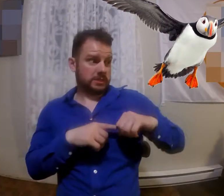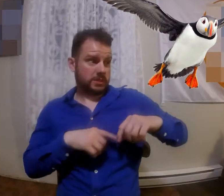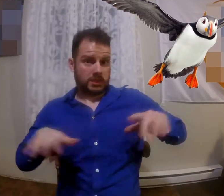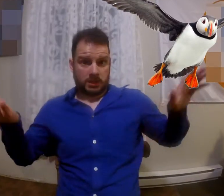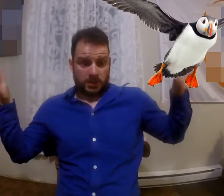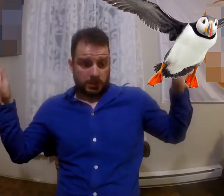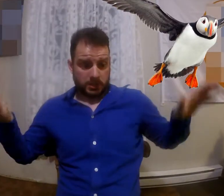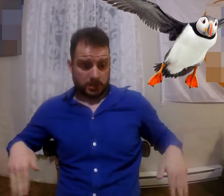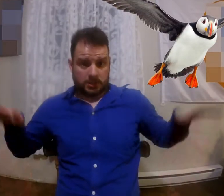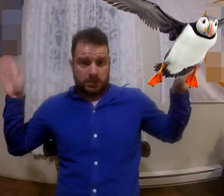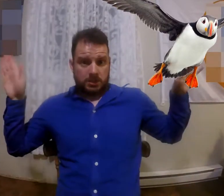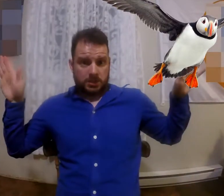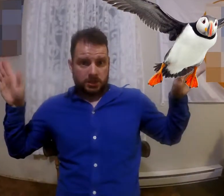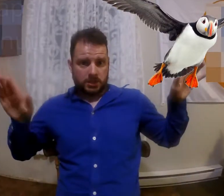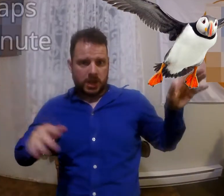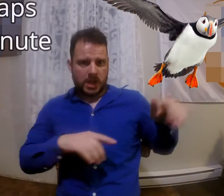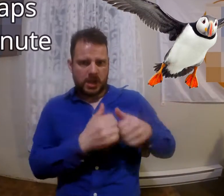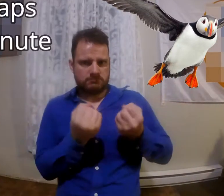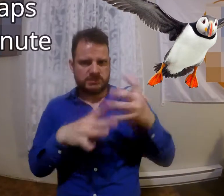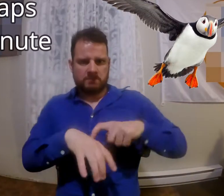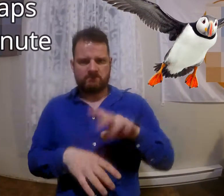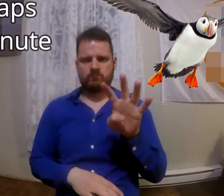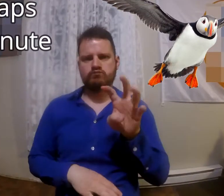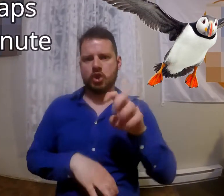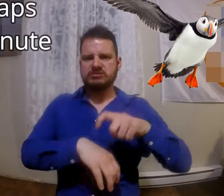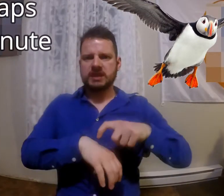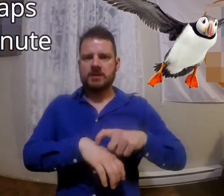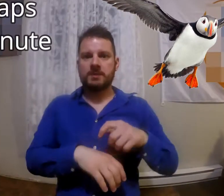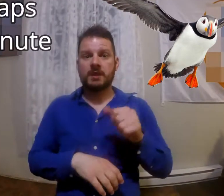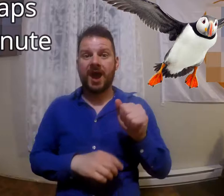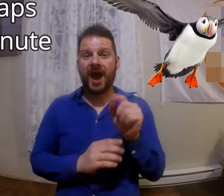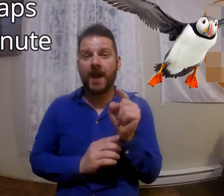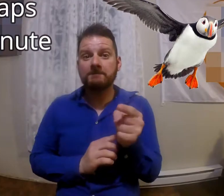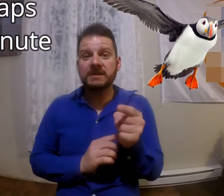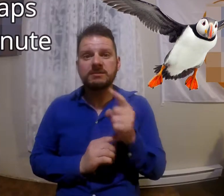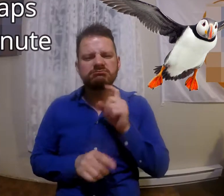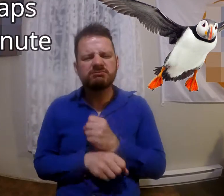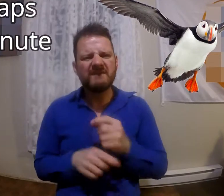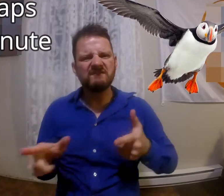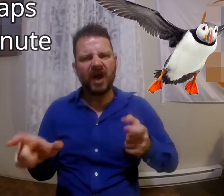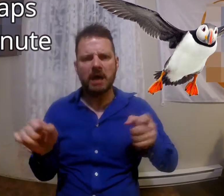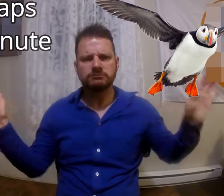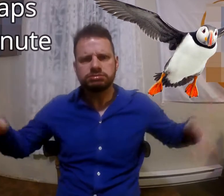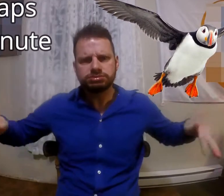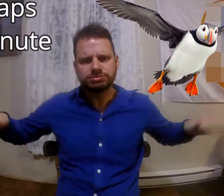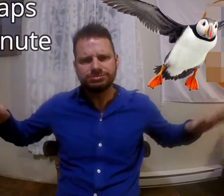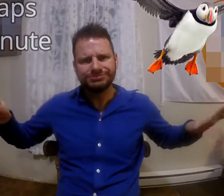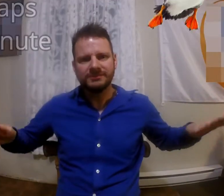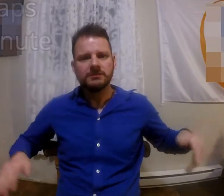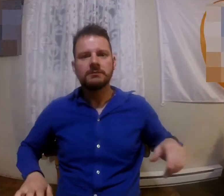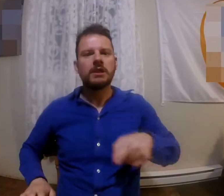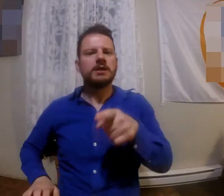a puffin can flap its wings 400 times a minute! They flap their wings really fast.